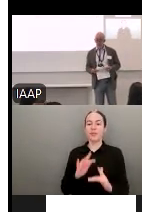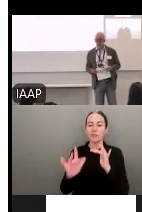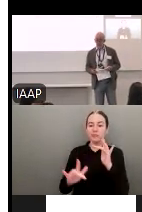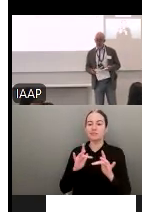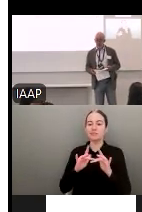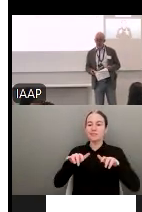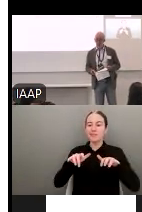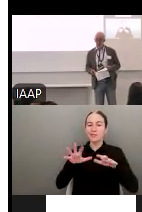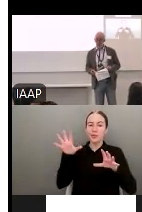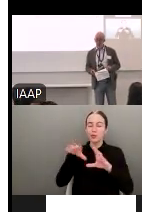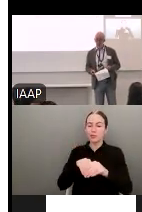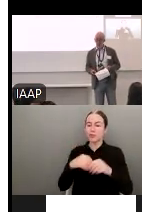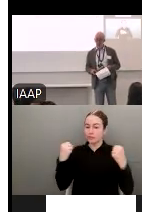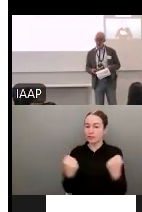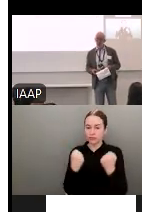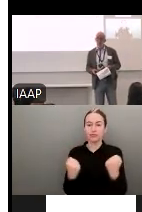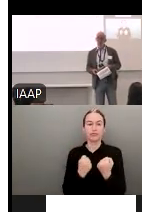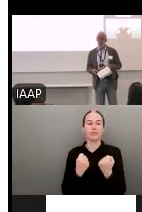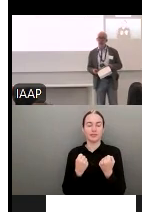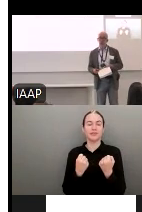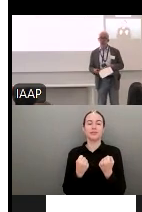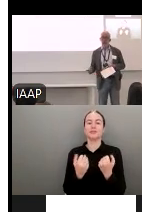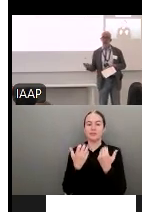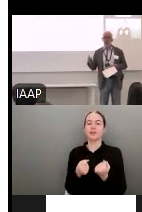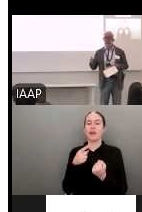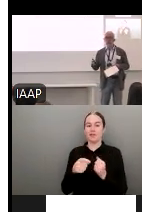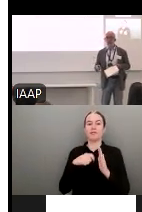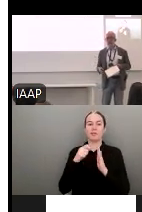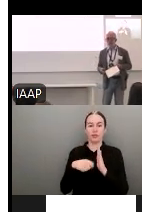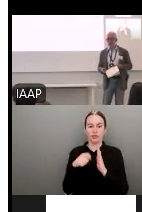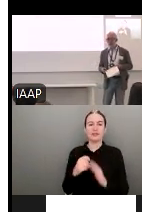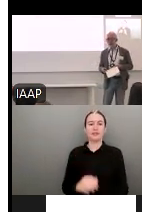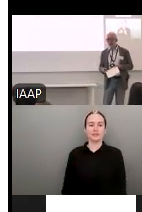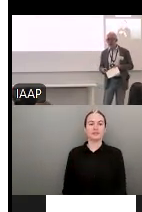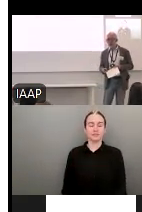was, organized by Nordrrgio, one of our sister organization institution,